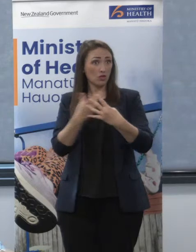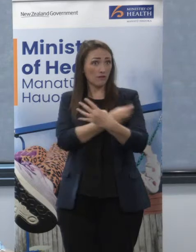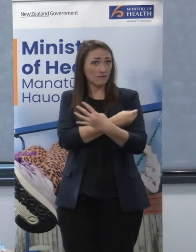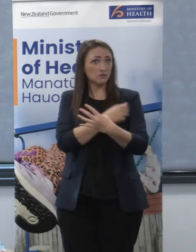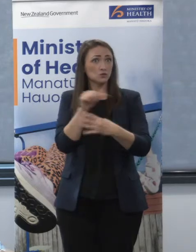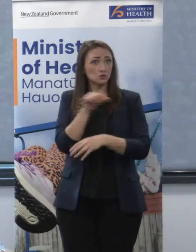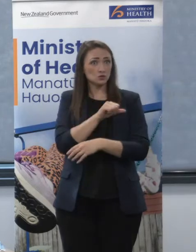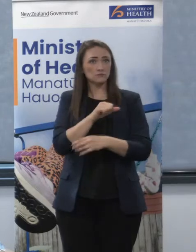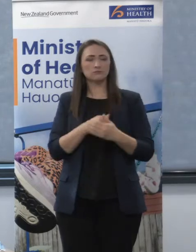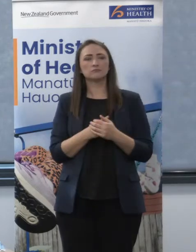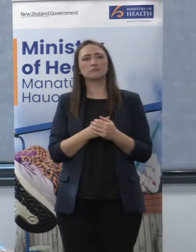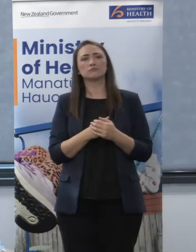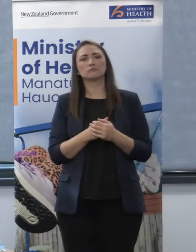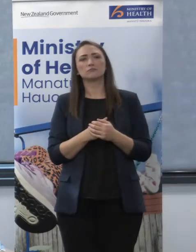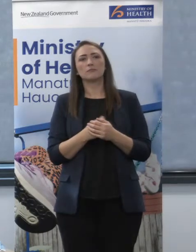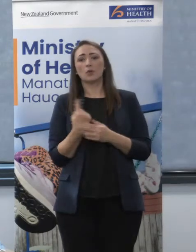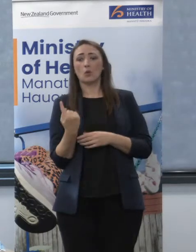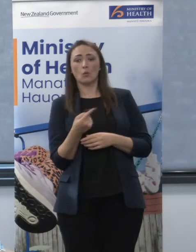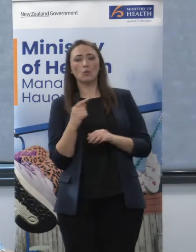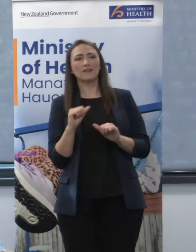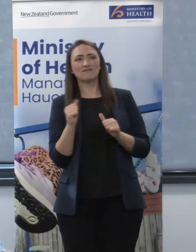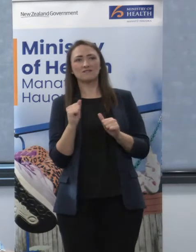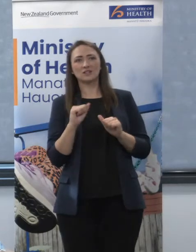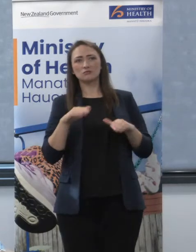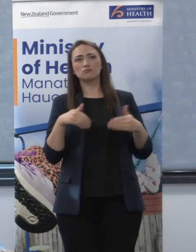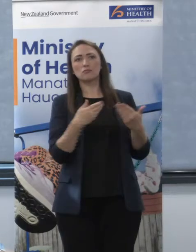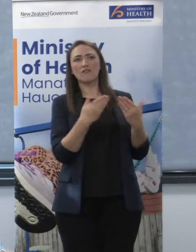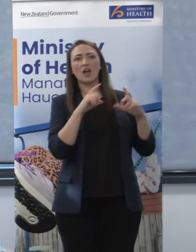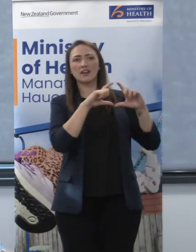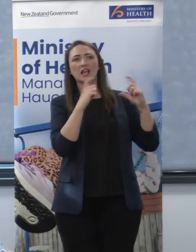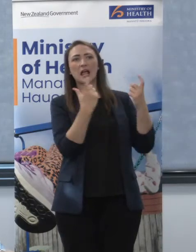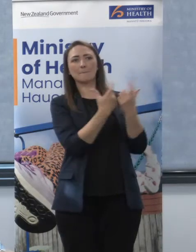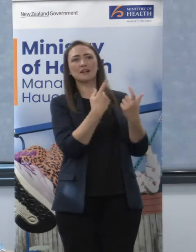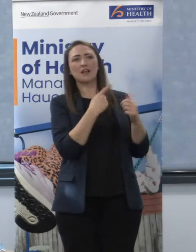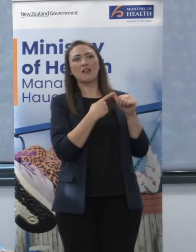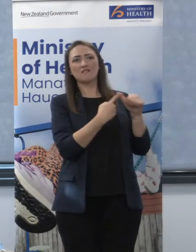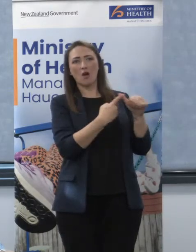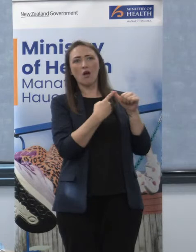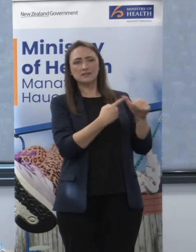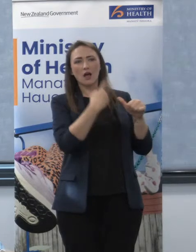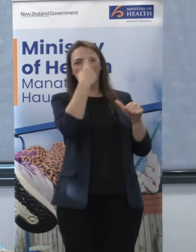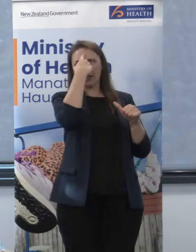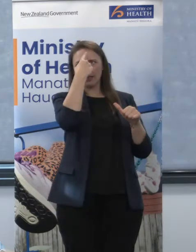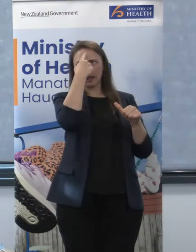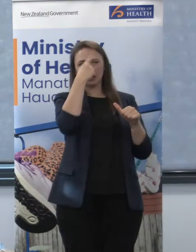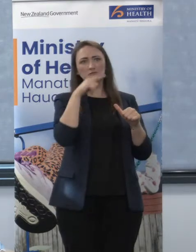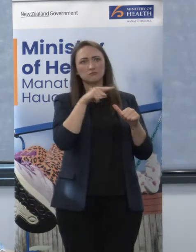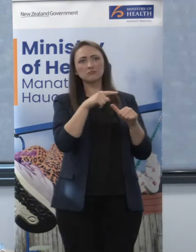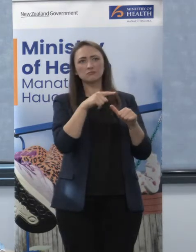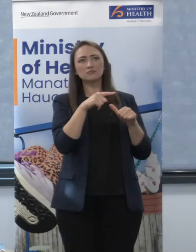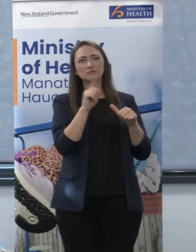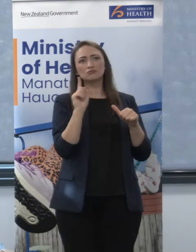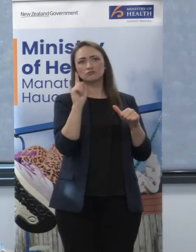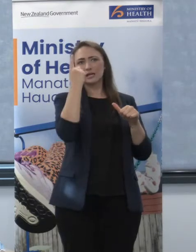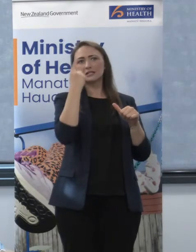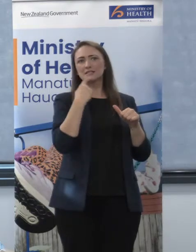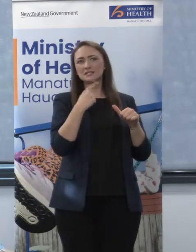COVID illness, pregnant women making inquiries about getting a fourth dose? We would be making a second